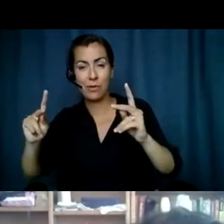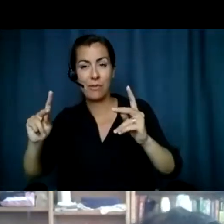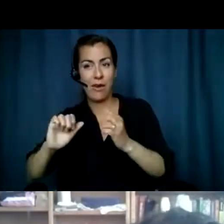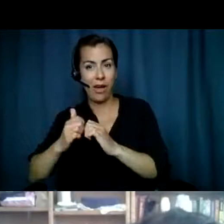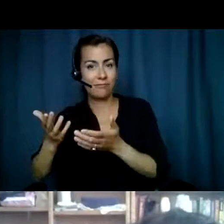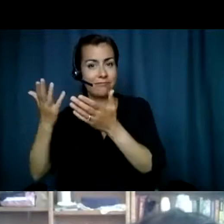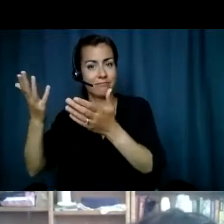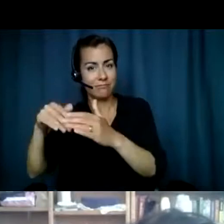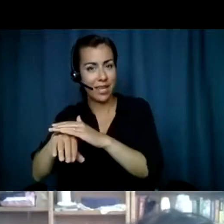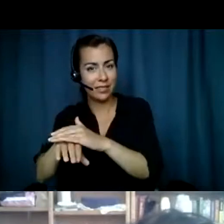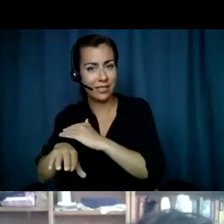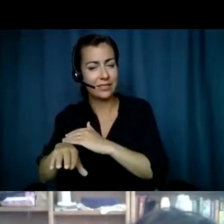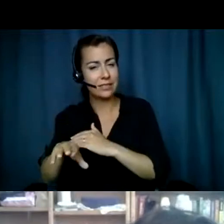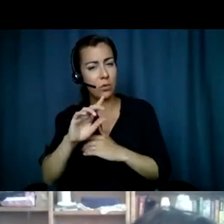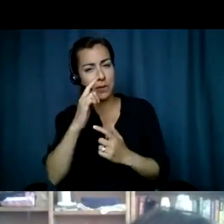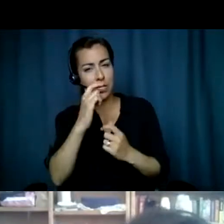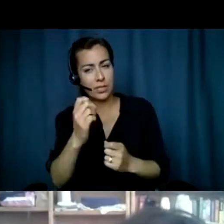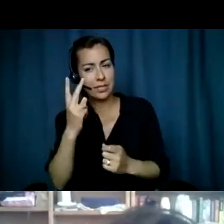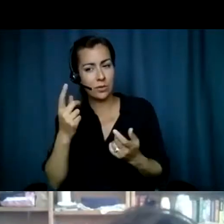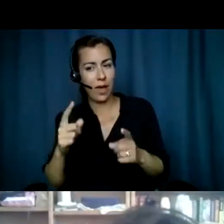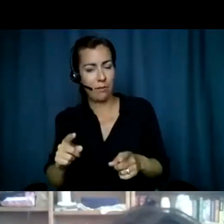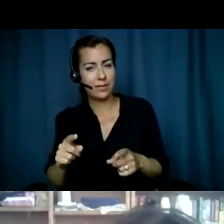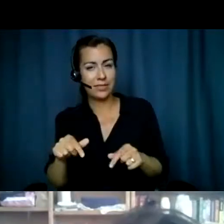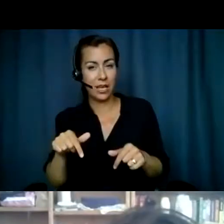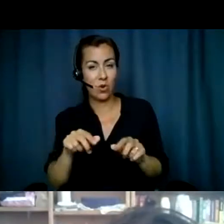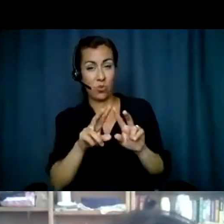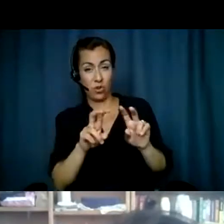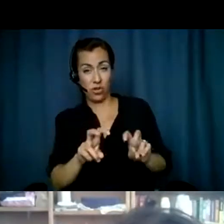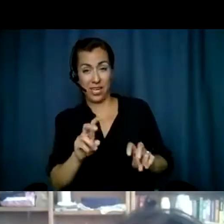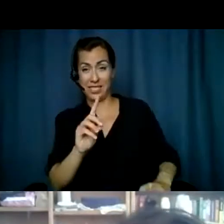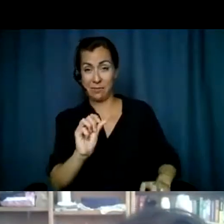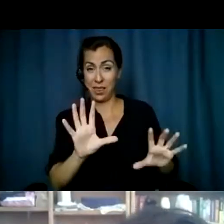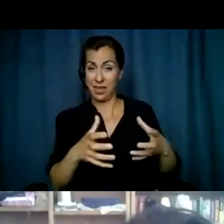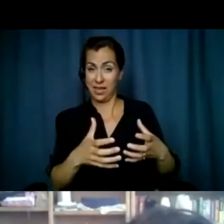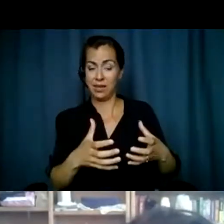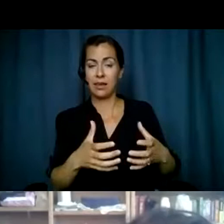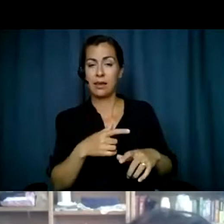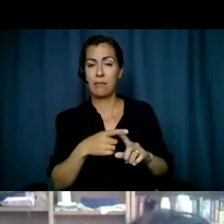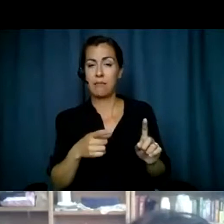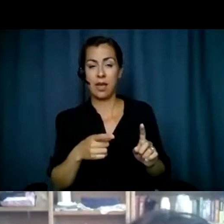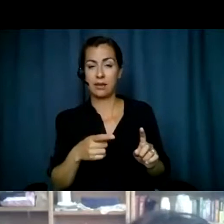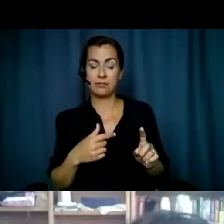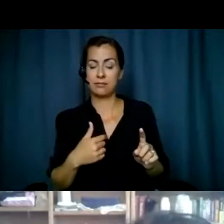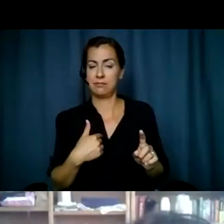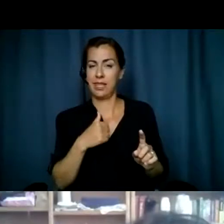extremely important election season, and I'd encourage everybody to take a look at the issues that are coming up, and to look at the candidates